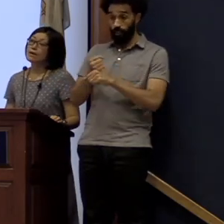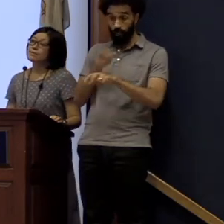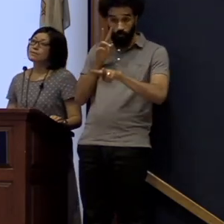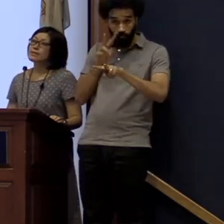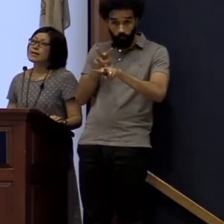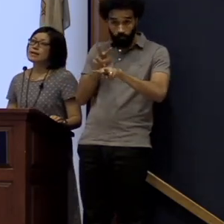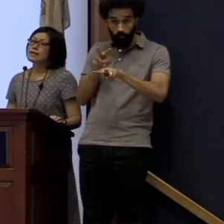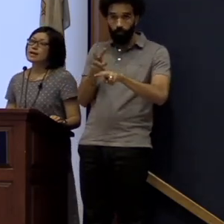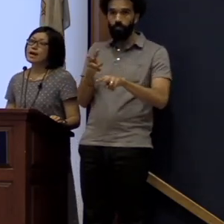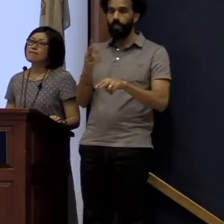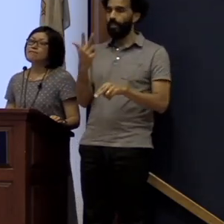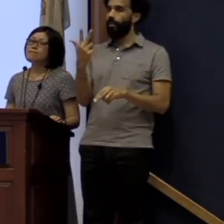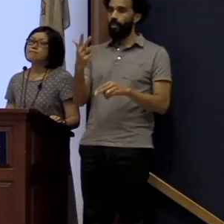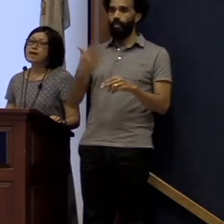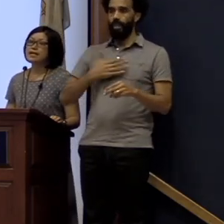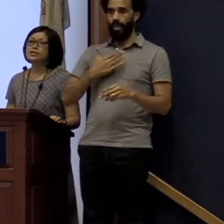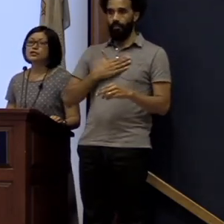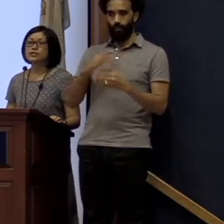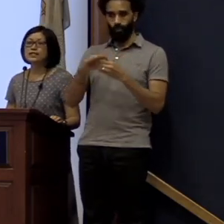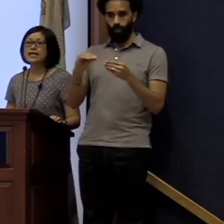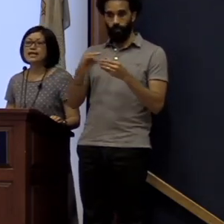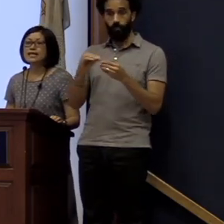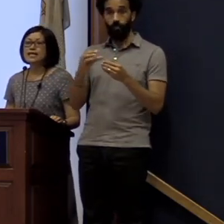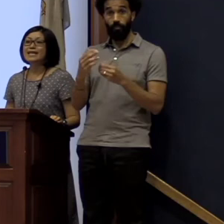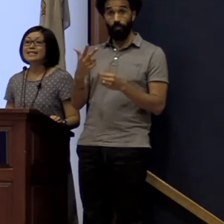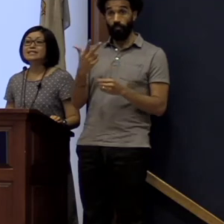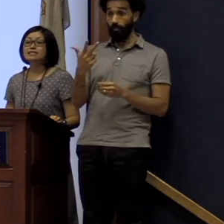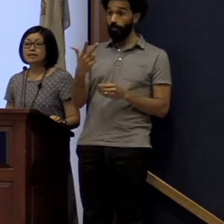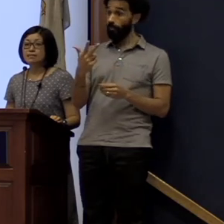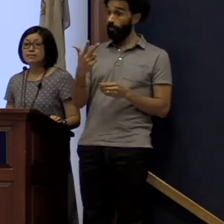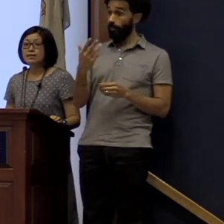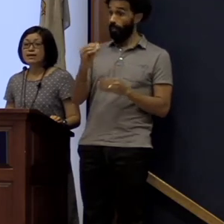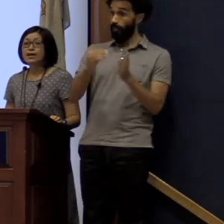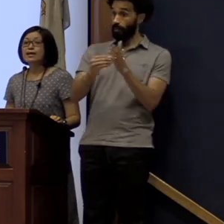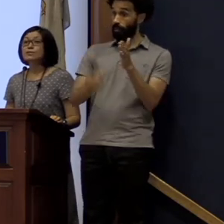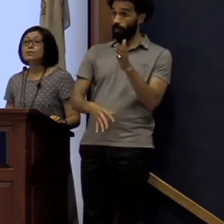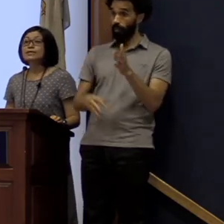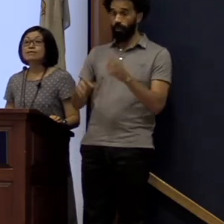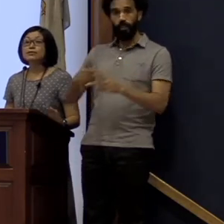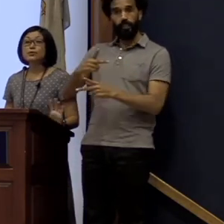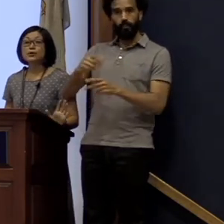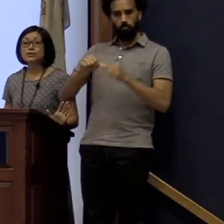They have managed to stay in STEM and there is no causation